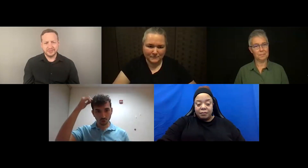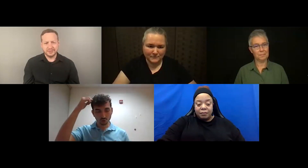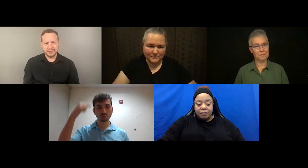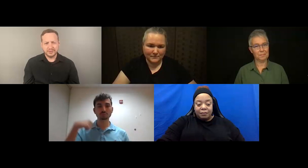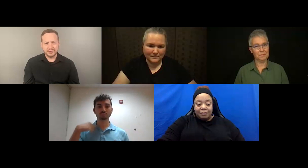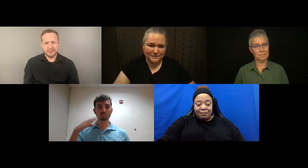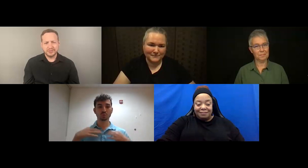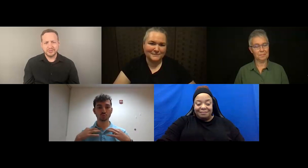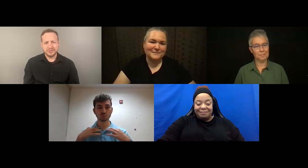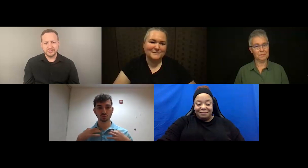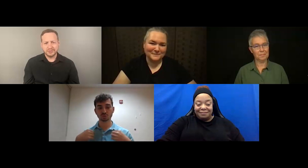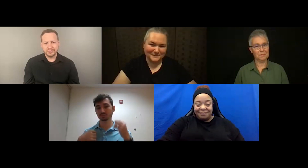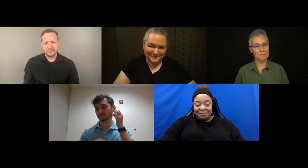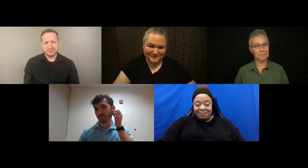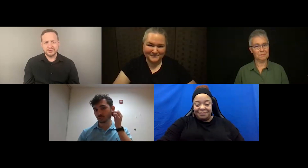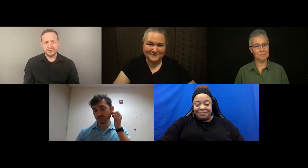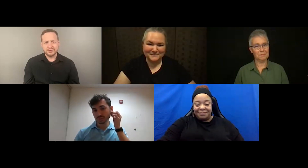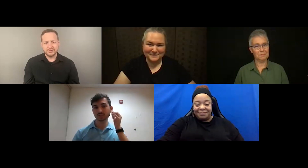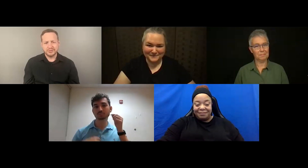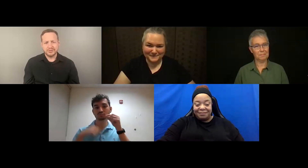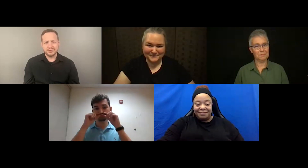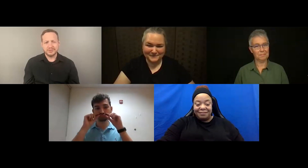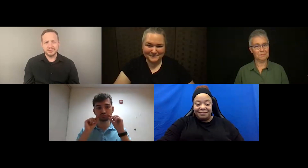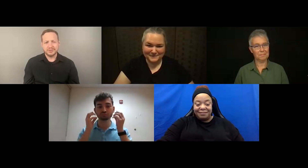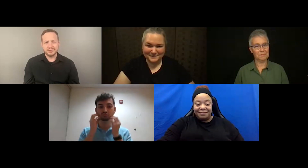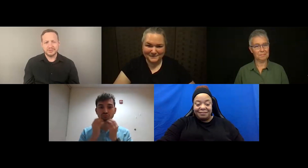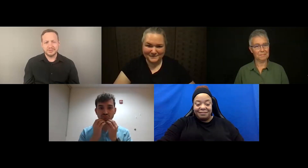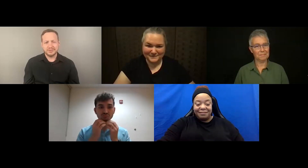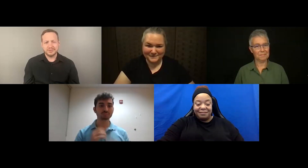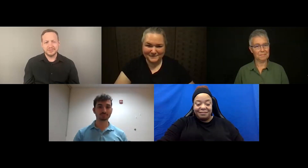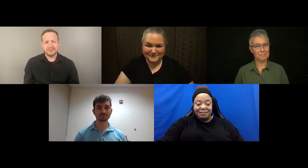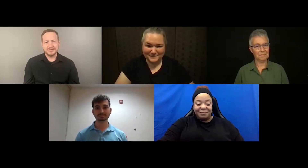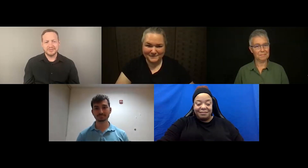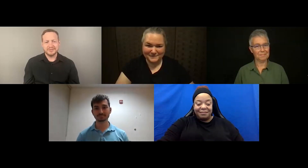and I'm wearing a blue polo. I have my ears pierced, and I've got some facial hair.